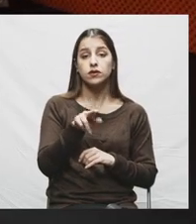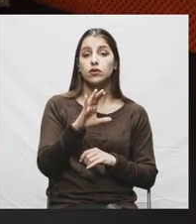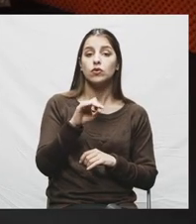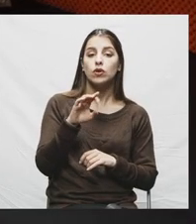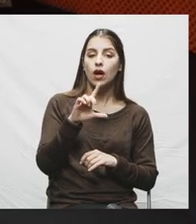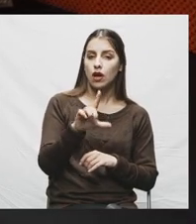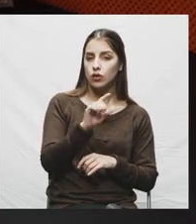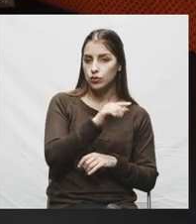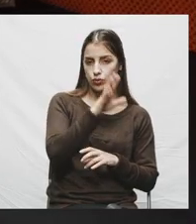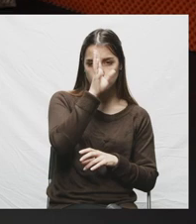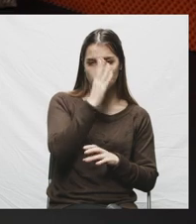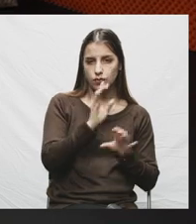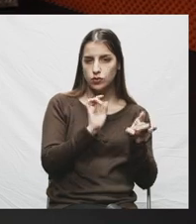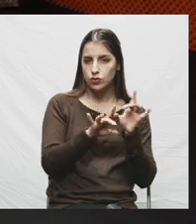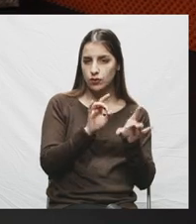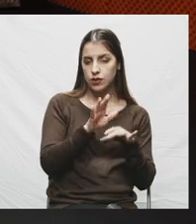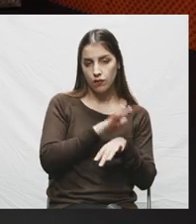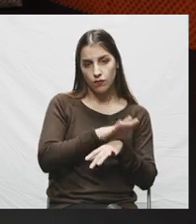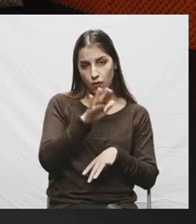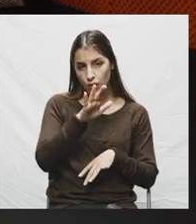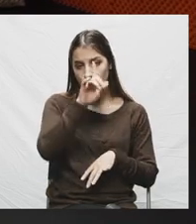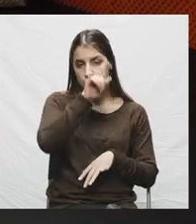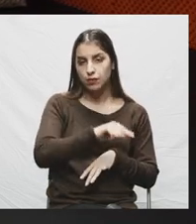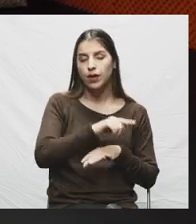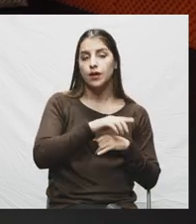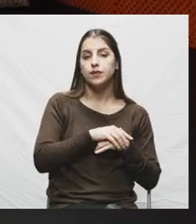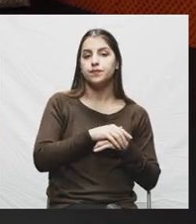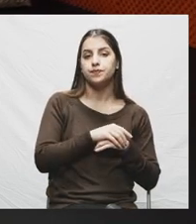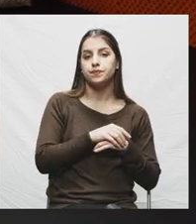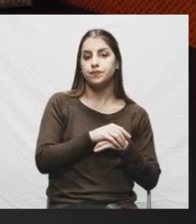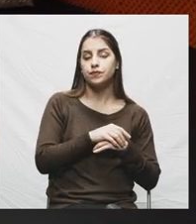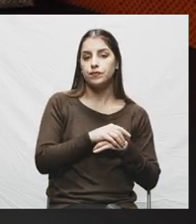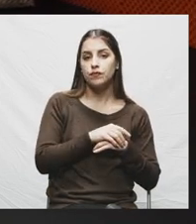there’s an awareness of what’s happening out there, right?